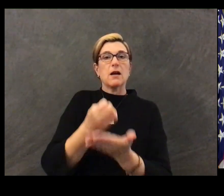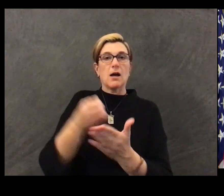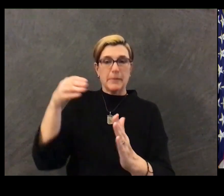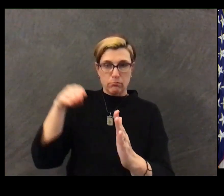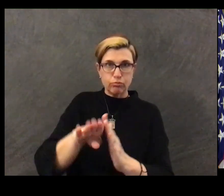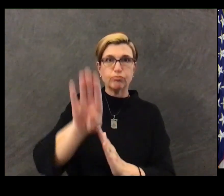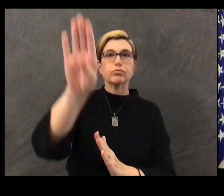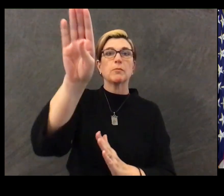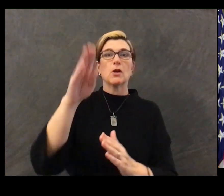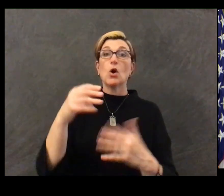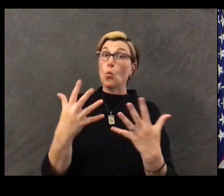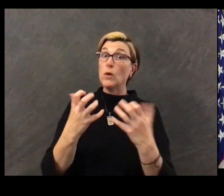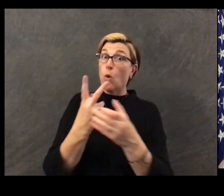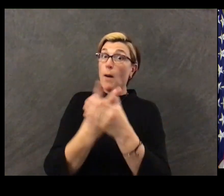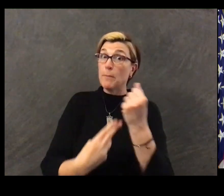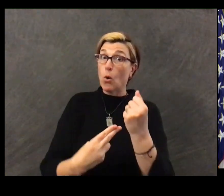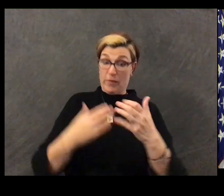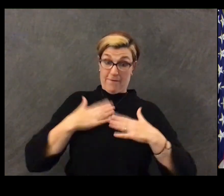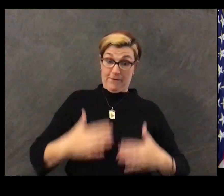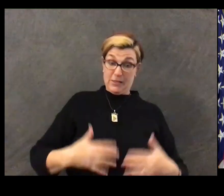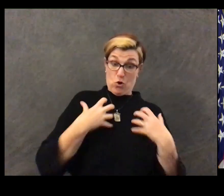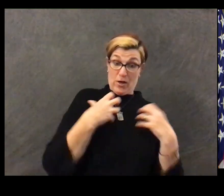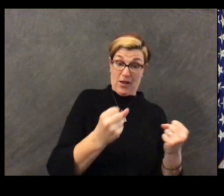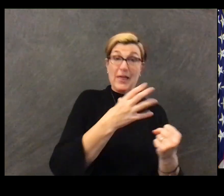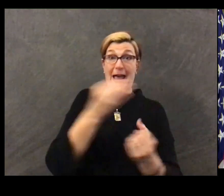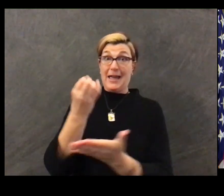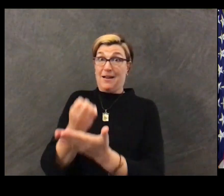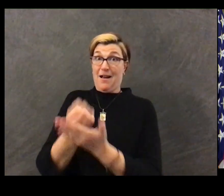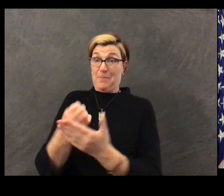economically and physically and that's what we're doing to that end today I'm